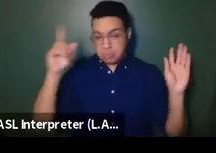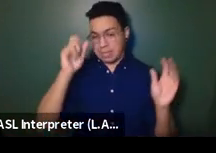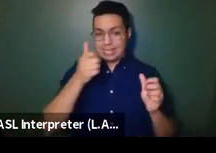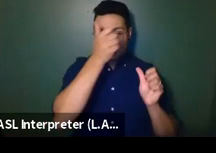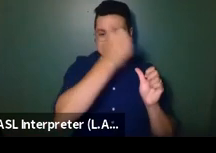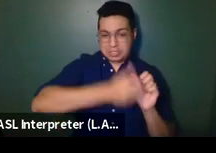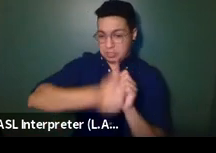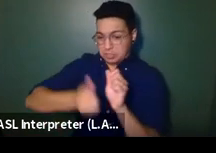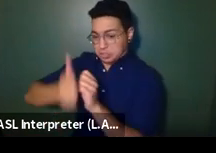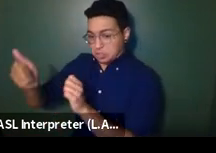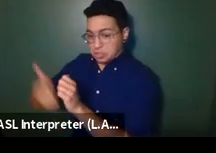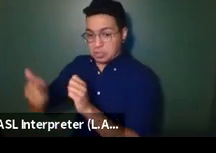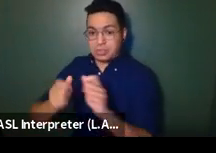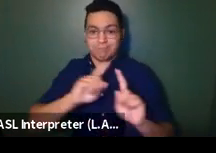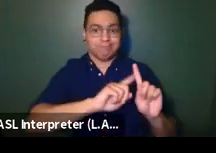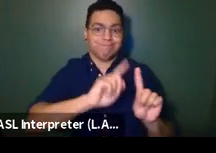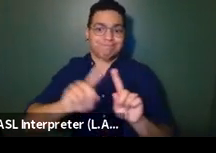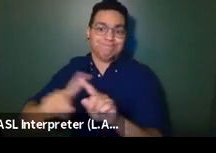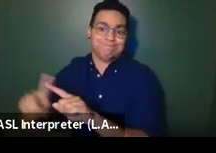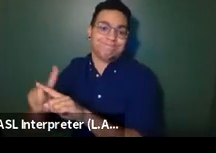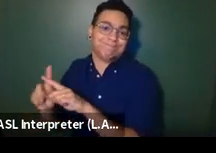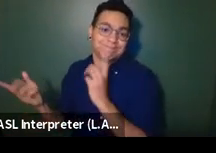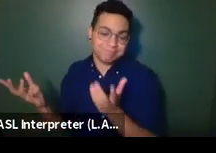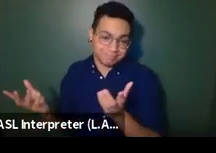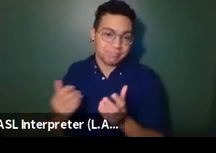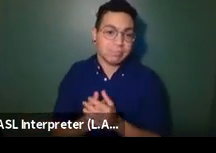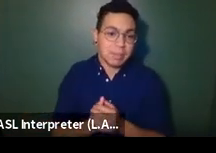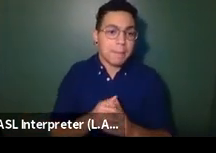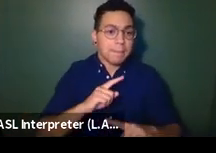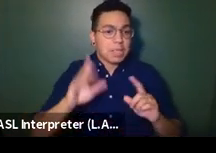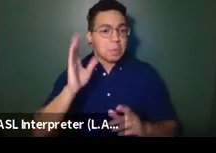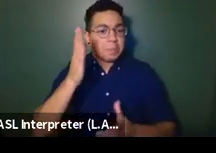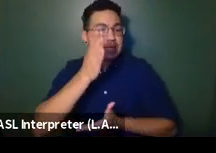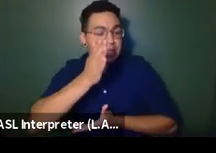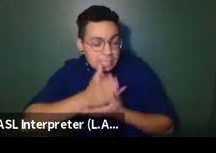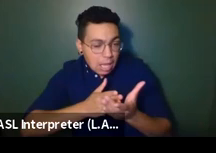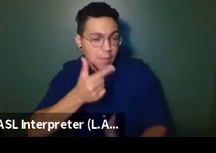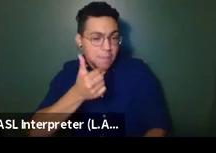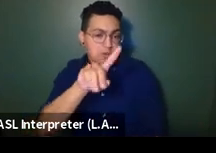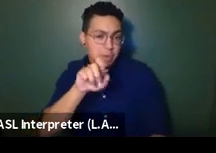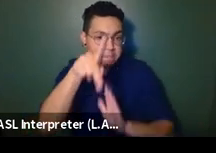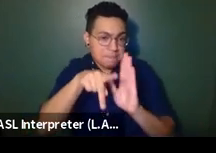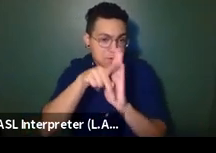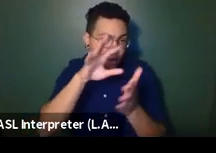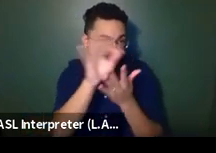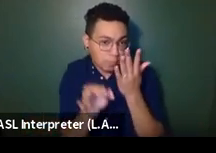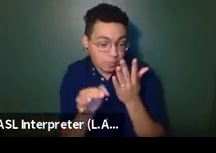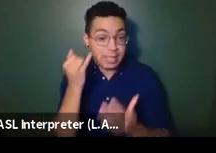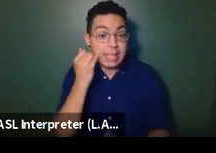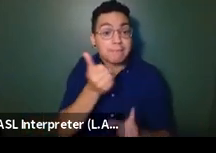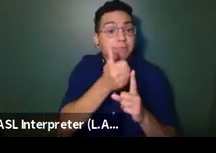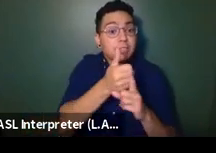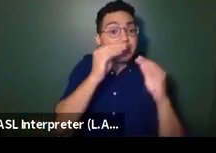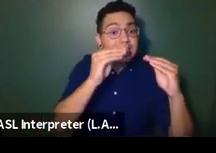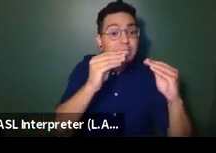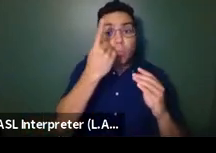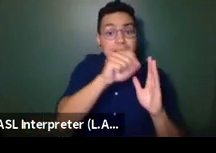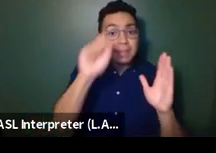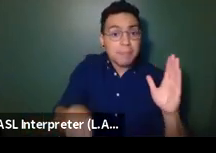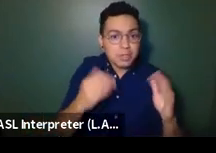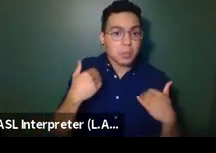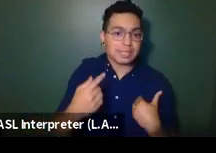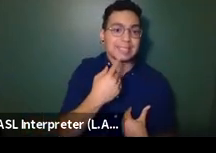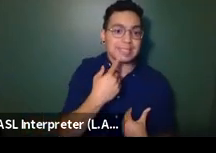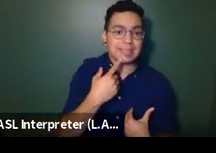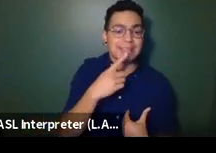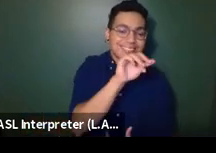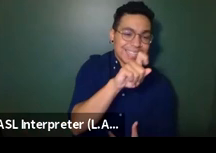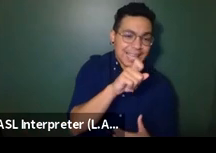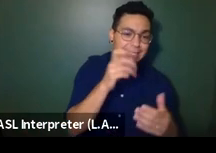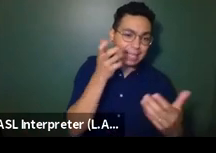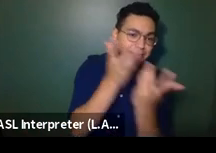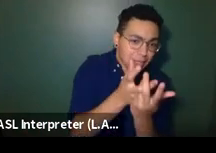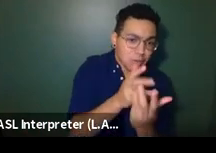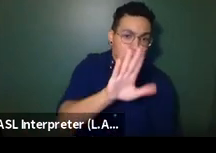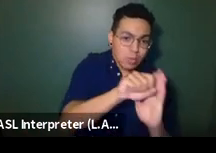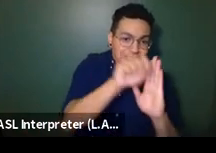ESD 189 - Amy Colburn: session like this, but you should have some grading period options yours will probably look something like if you're teaching a semester long class. It will have the dates for that semester or say semester one